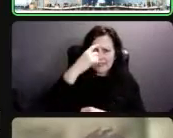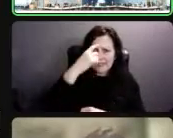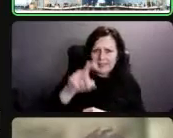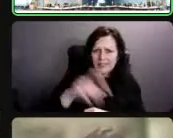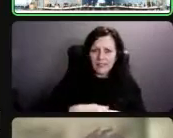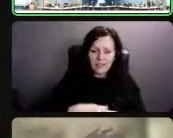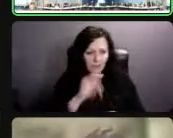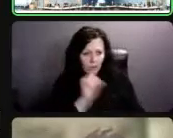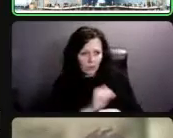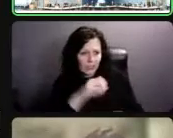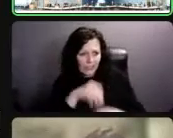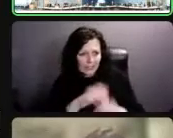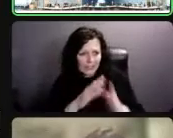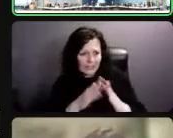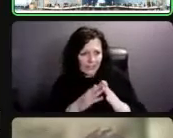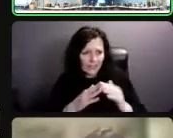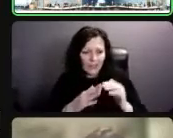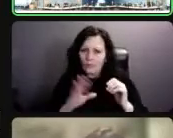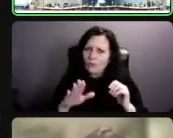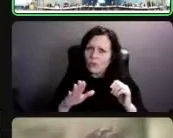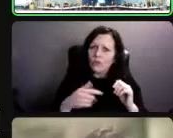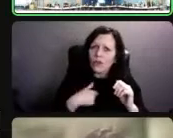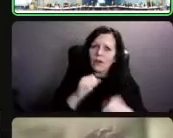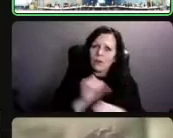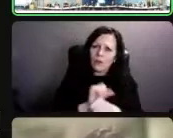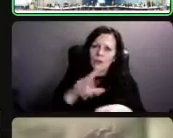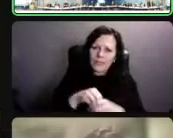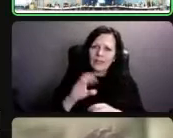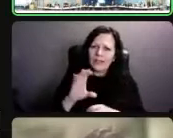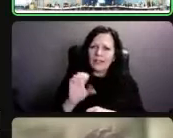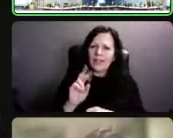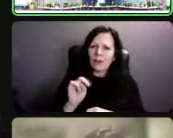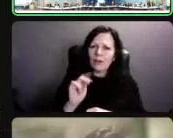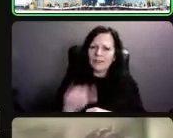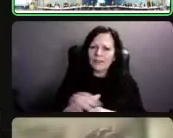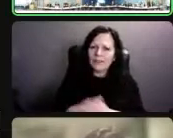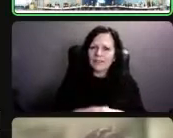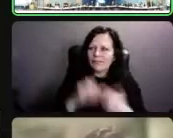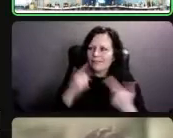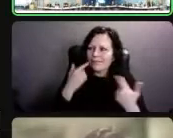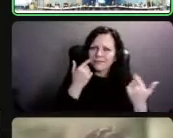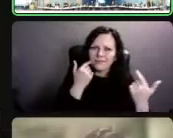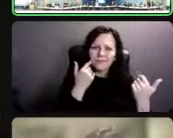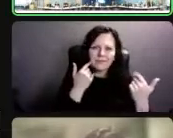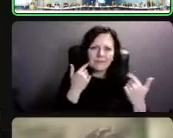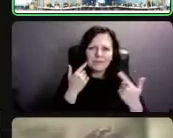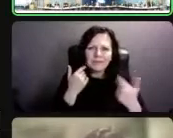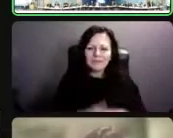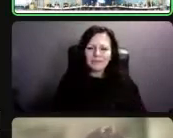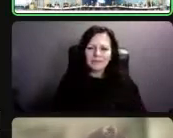WILL HAVE A MAKING SENSE.WS I